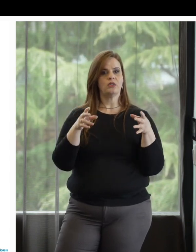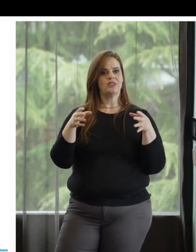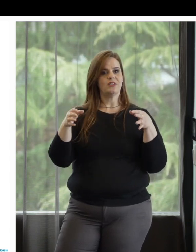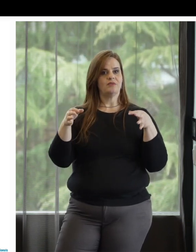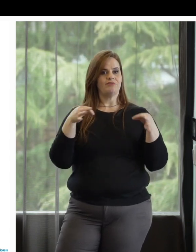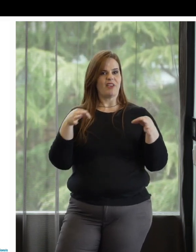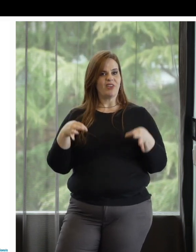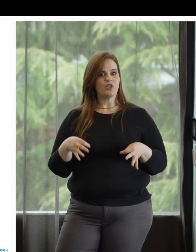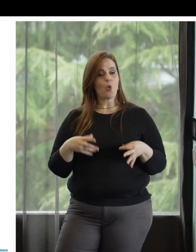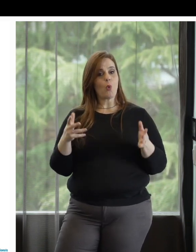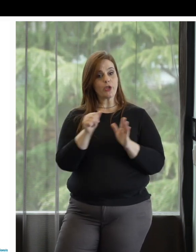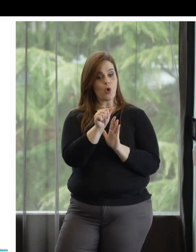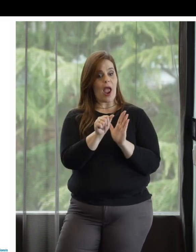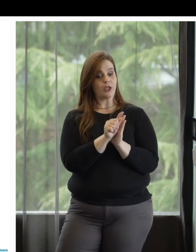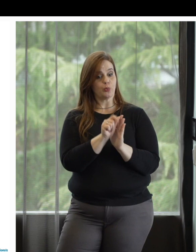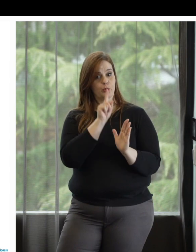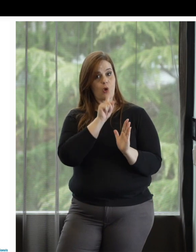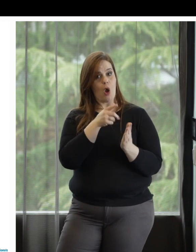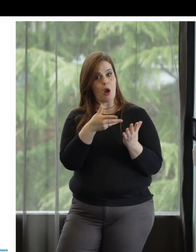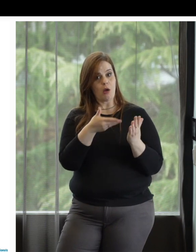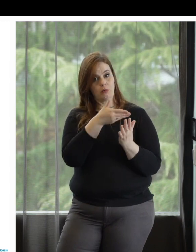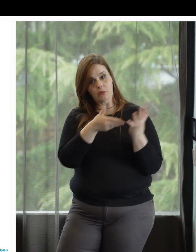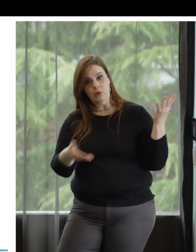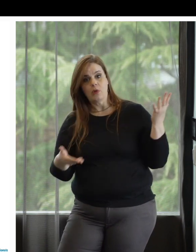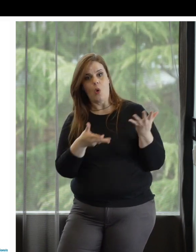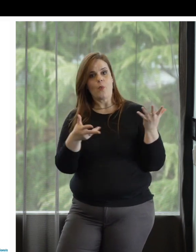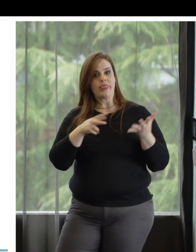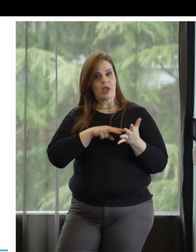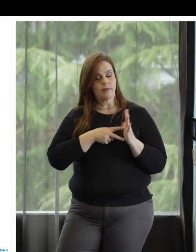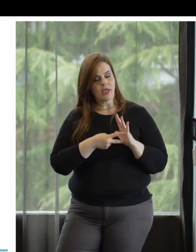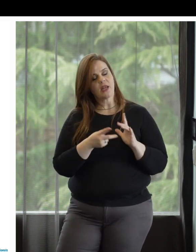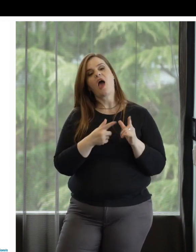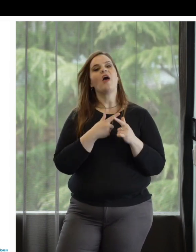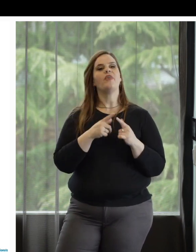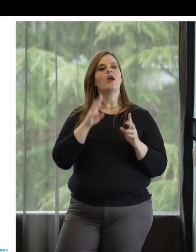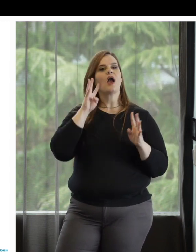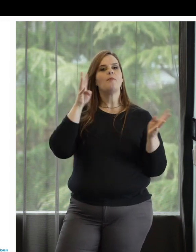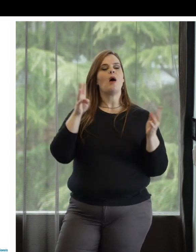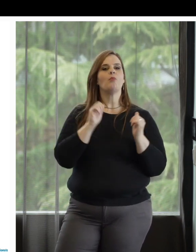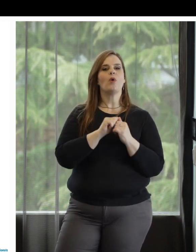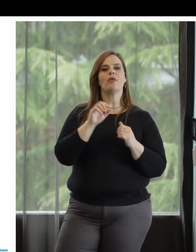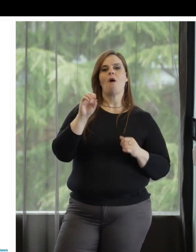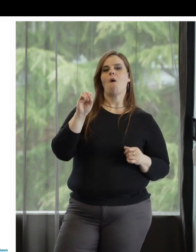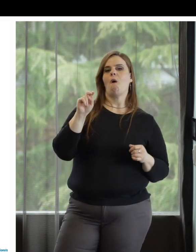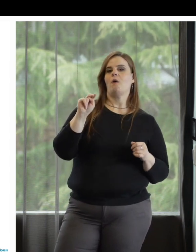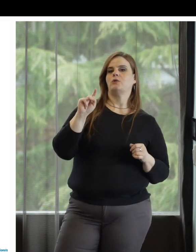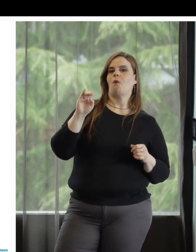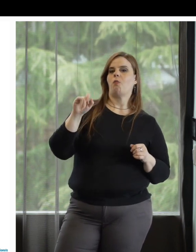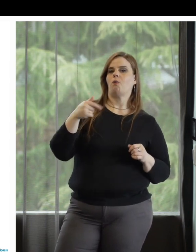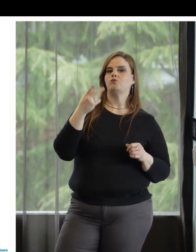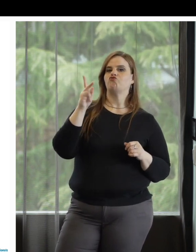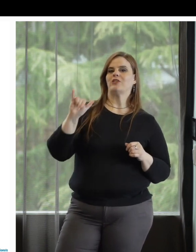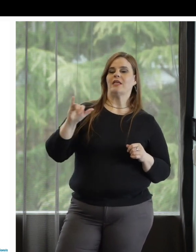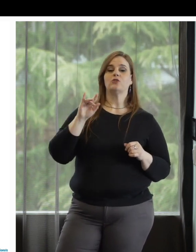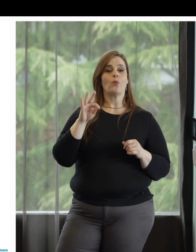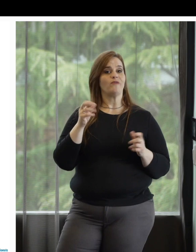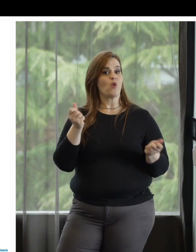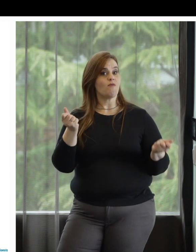what they mean and come up with an ontology so that if you have multiple definitions or overlapping